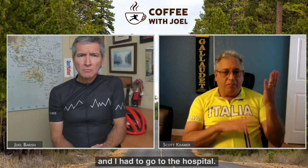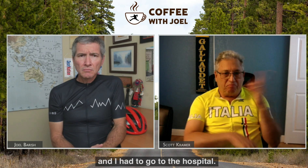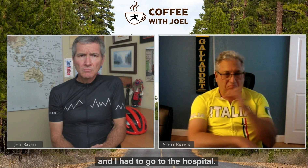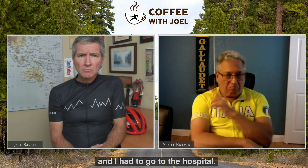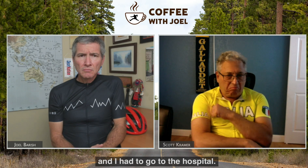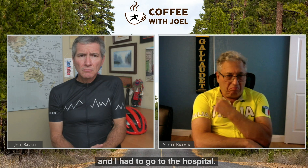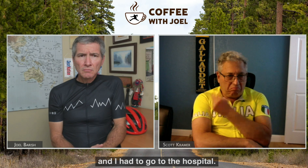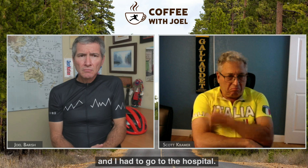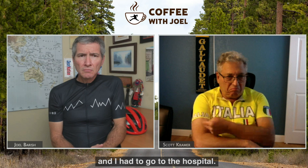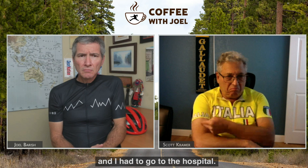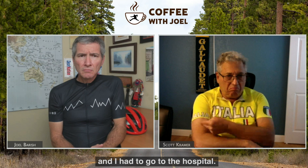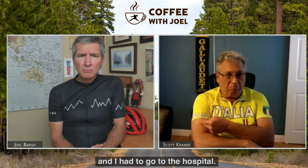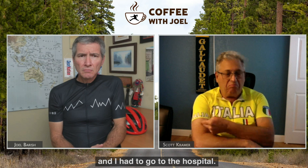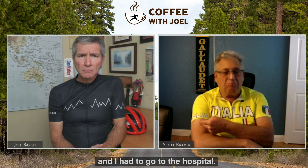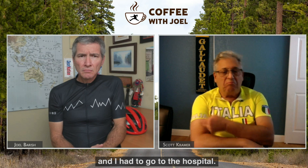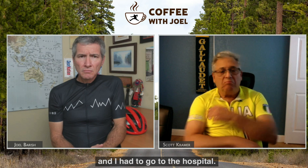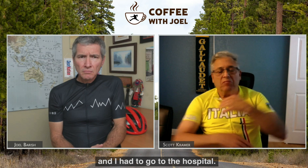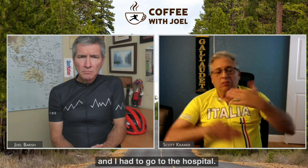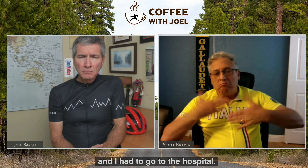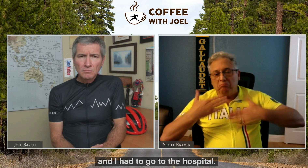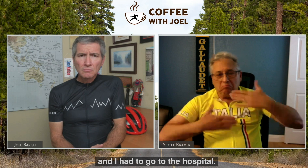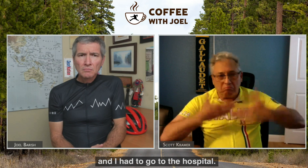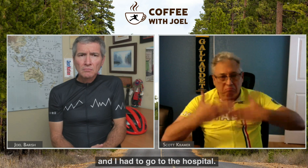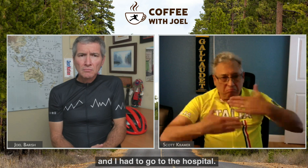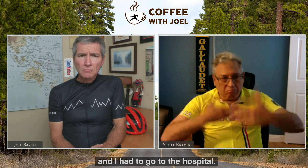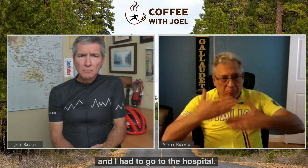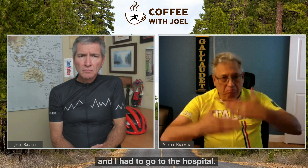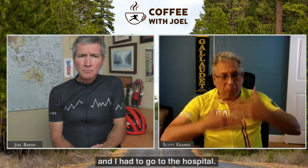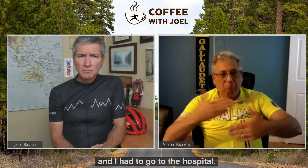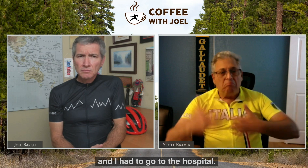and I had to go to the hospital.